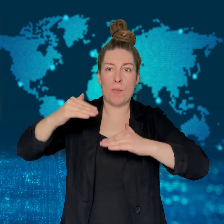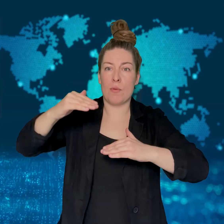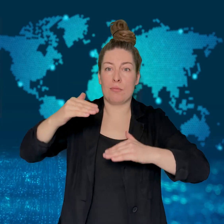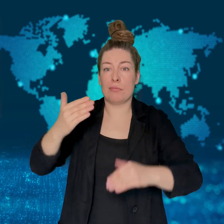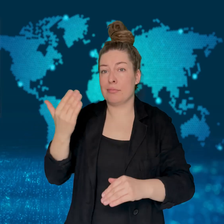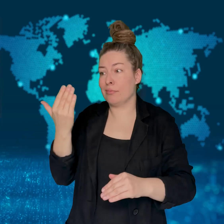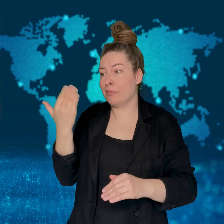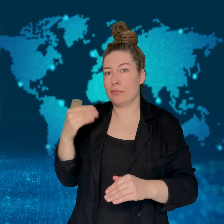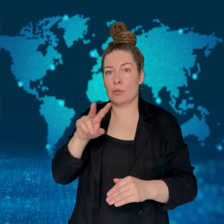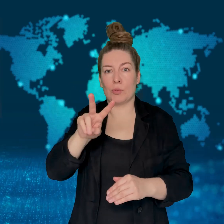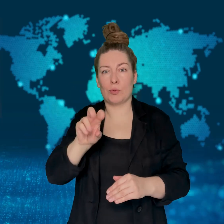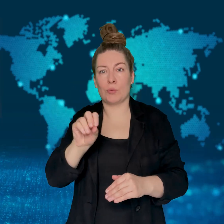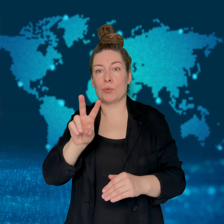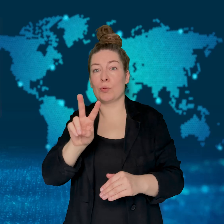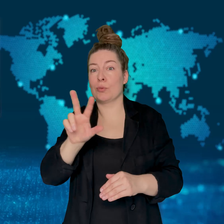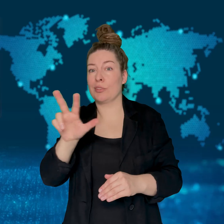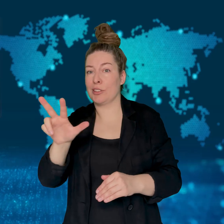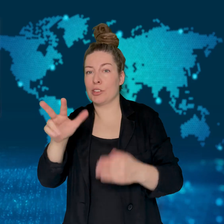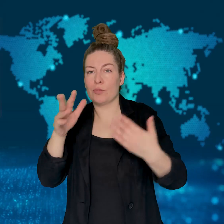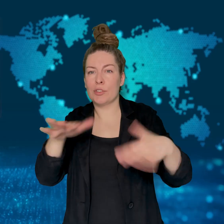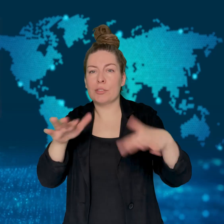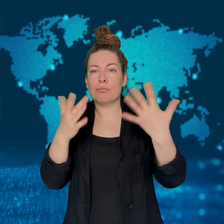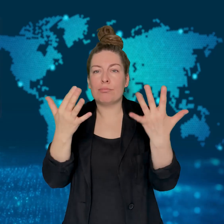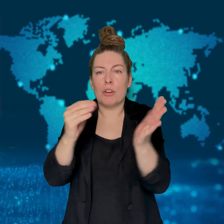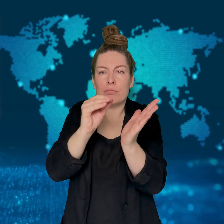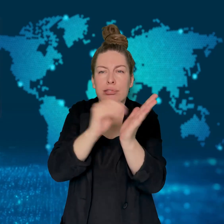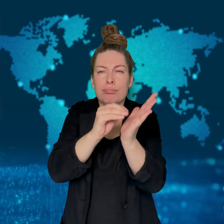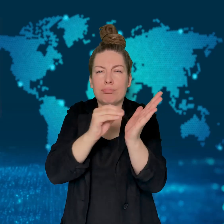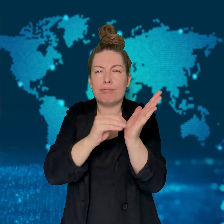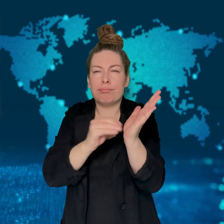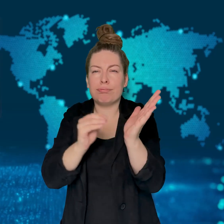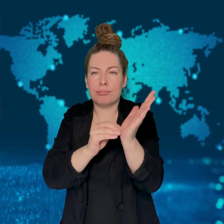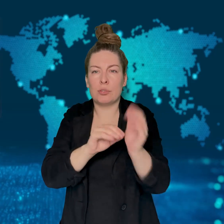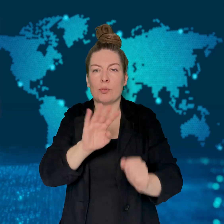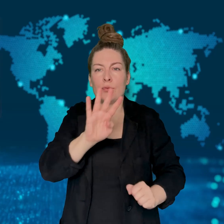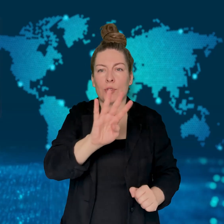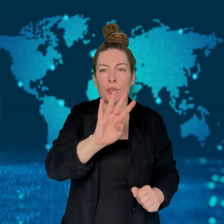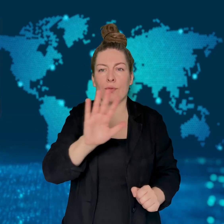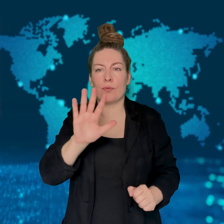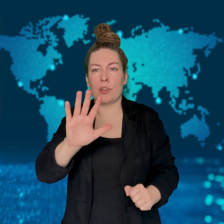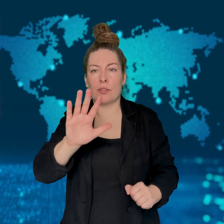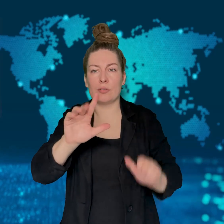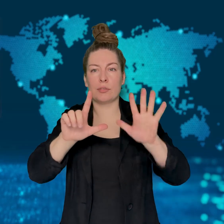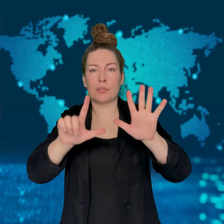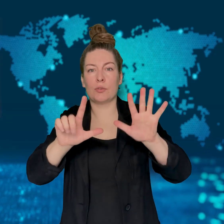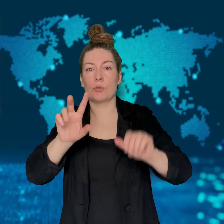more than a previous record set in 2023.